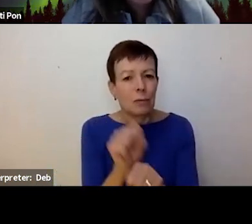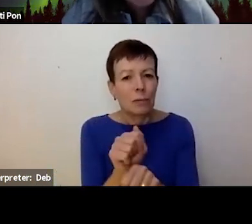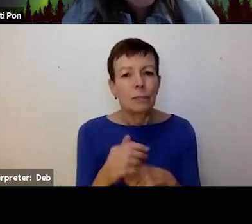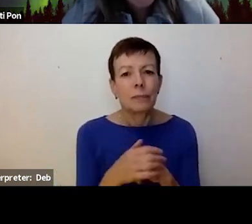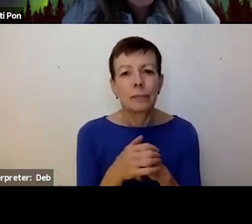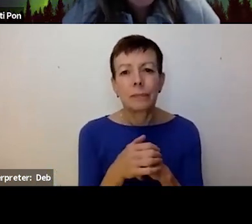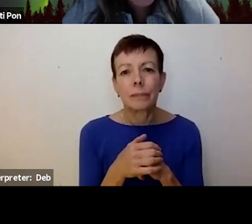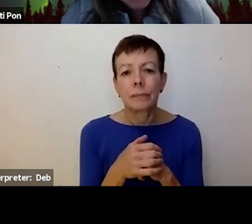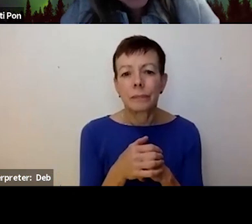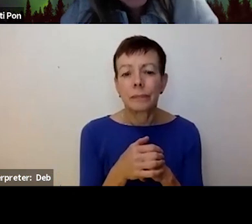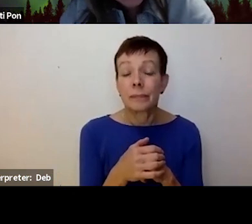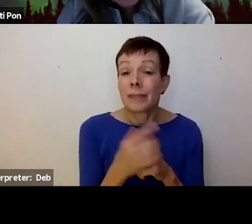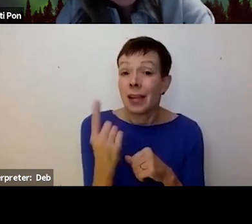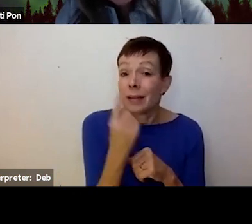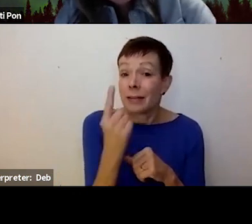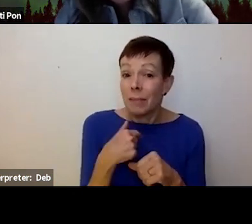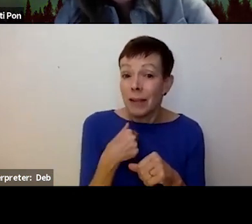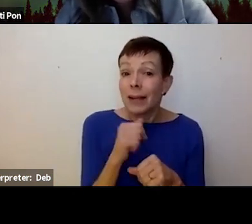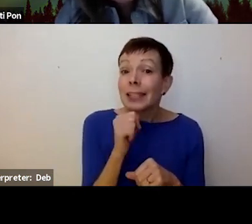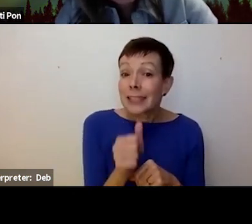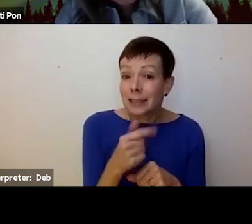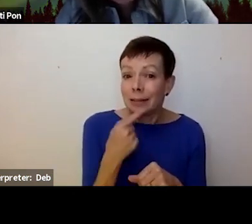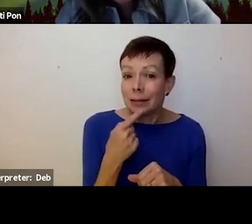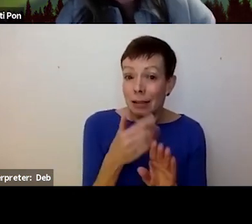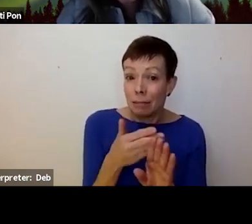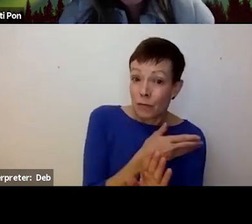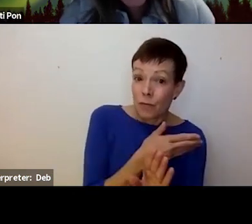something I didn't say earlier that I just wanted to say in my wrap up comments was